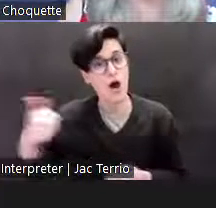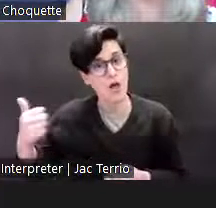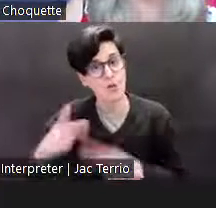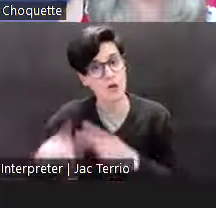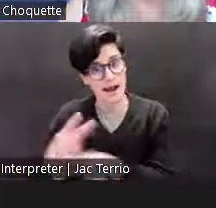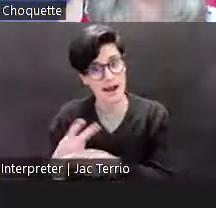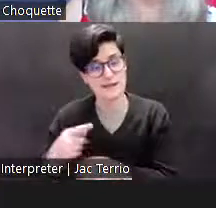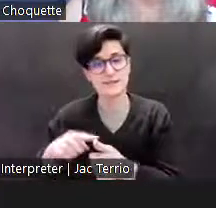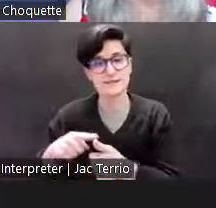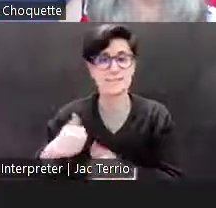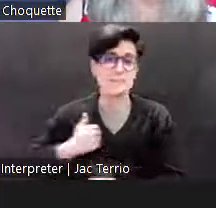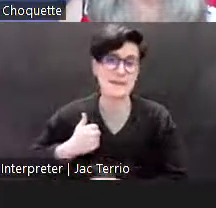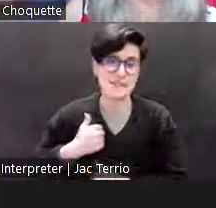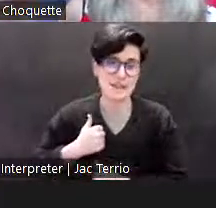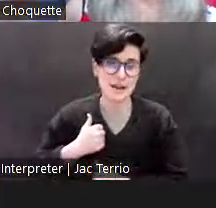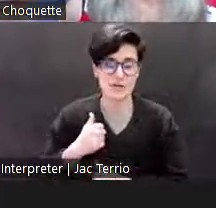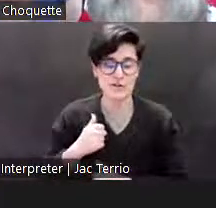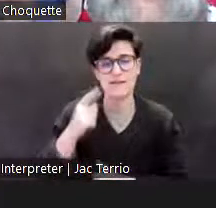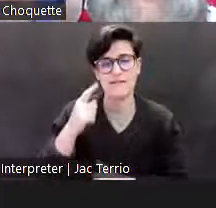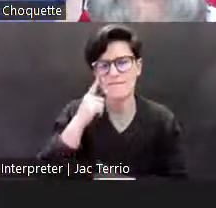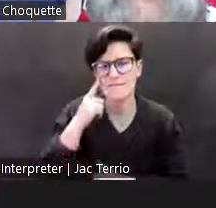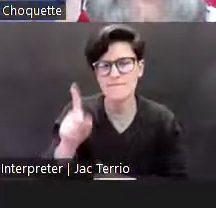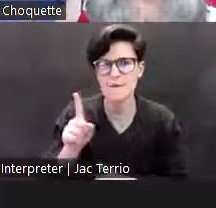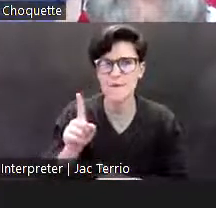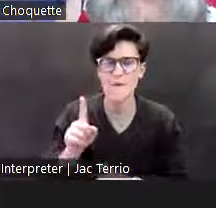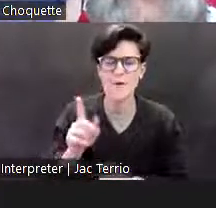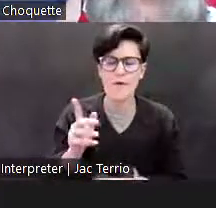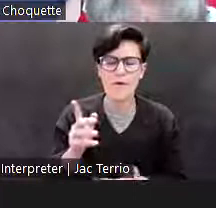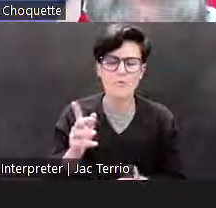specifically available. 15:45:10 If the family member is wounded in